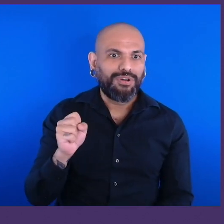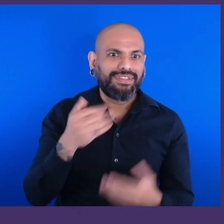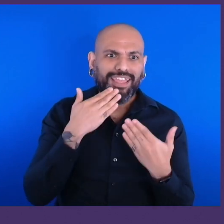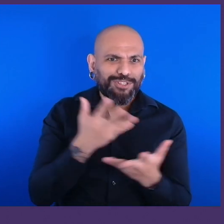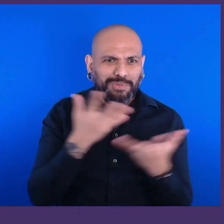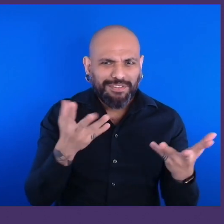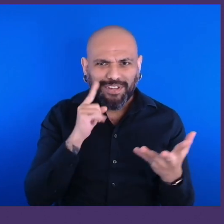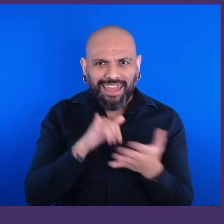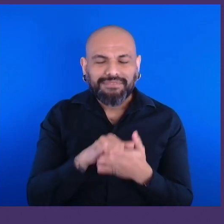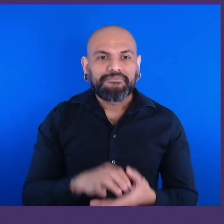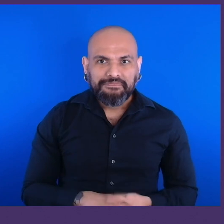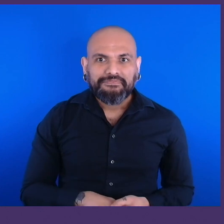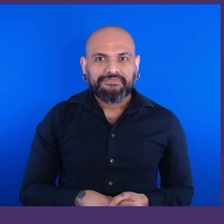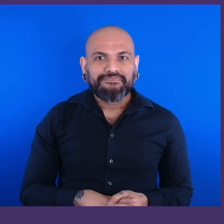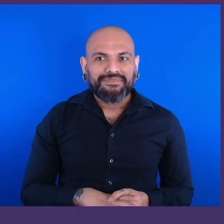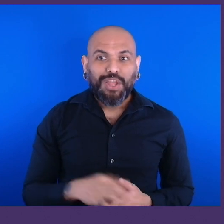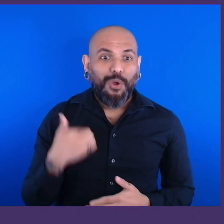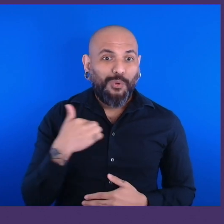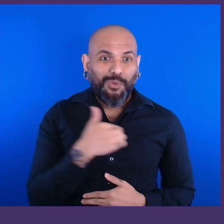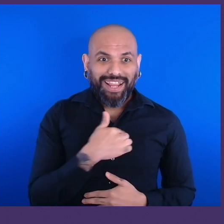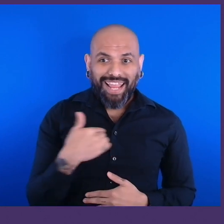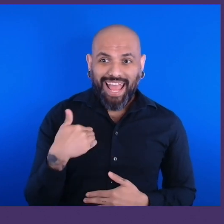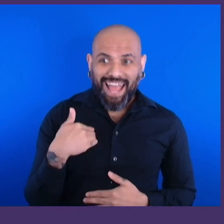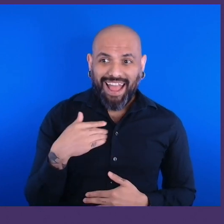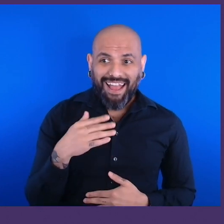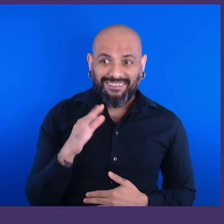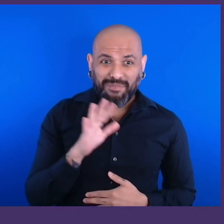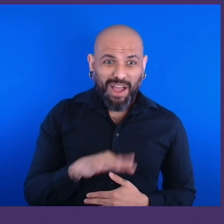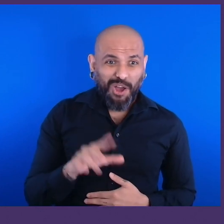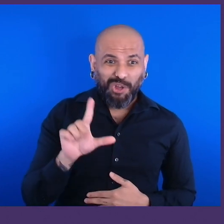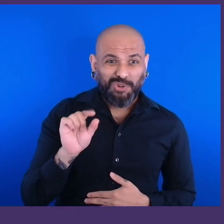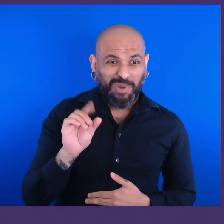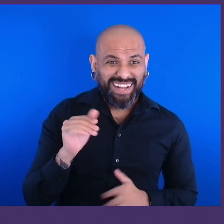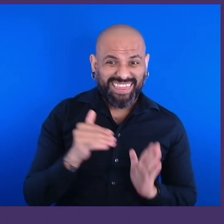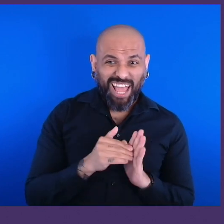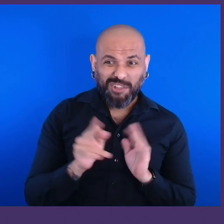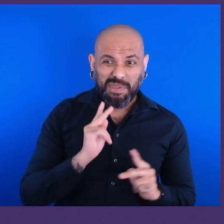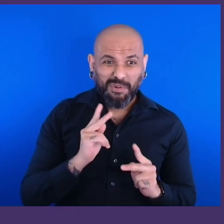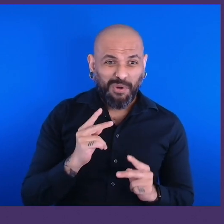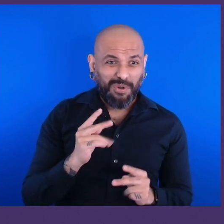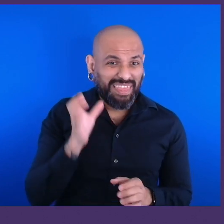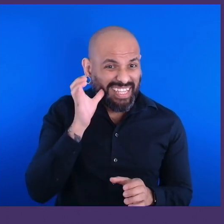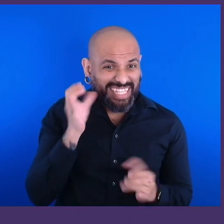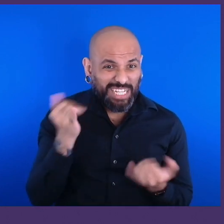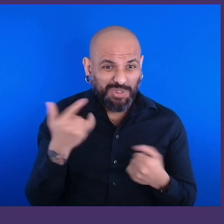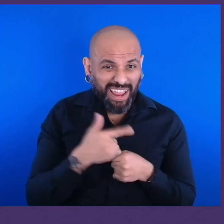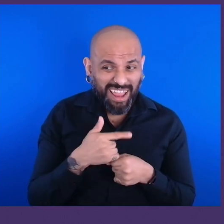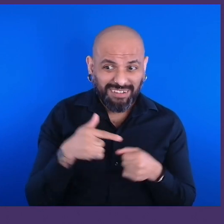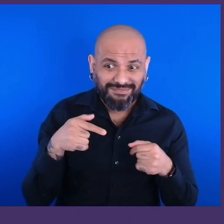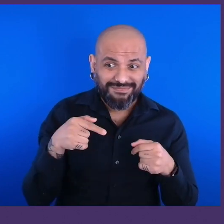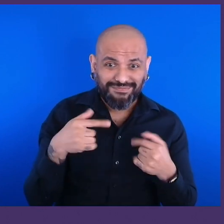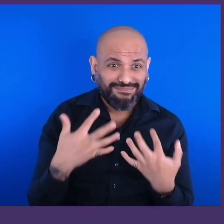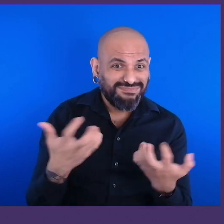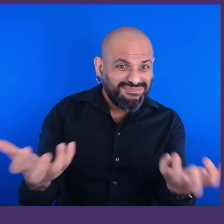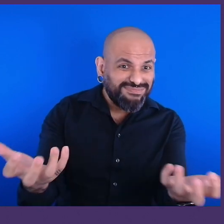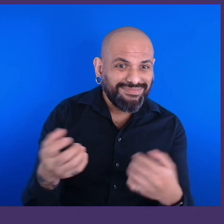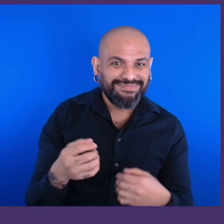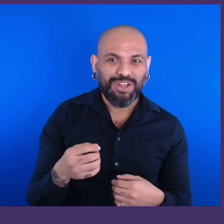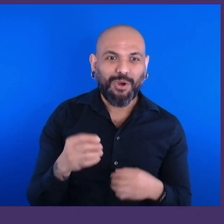We've got about 20,000 people listening in today. So, no pressure, but there's a bit of an audience out there.